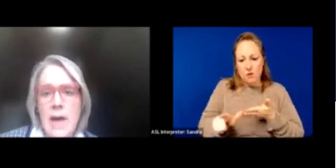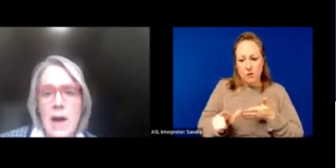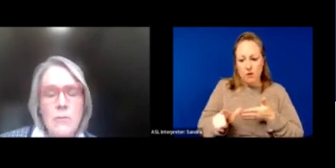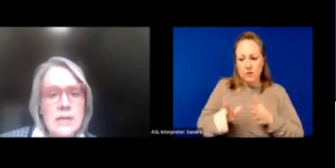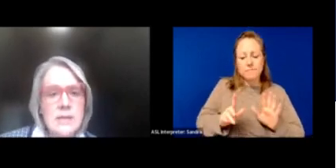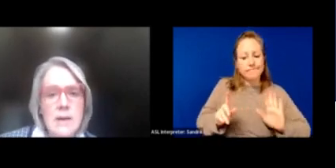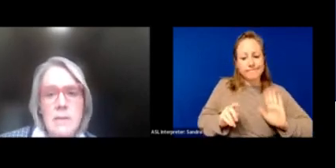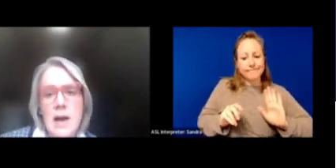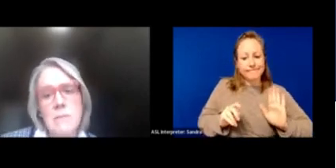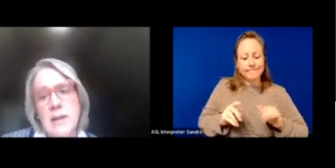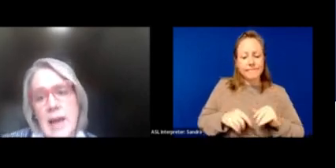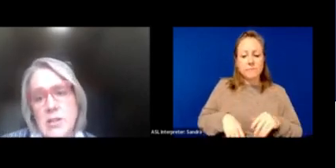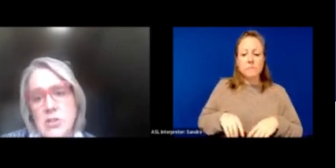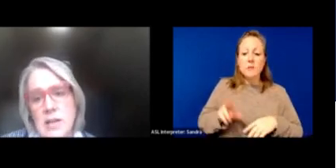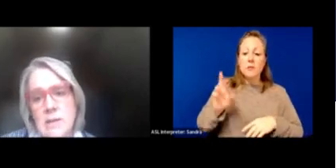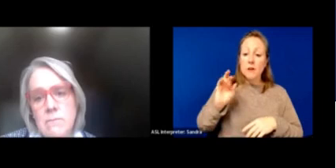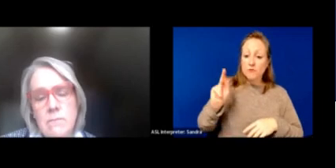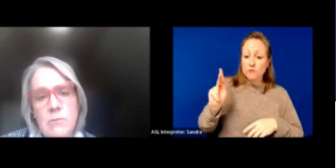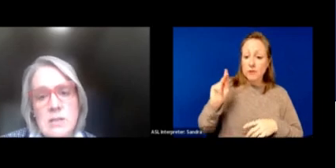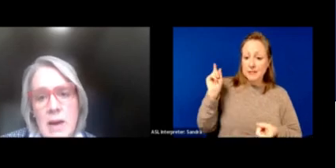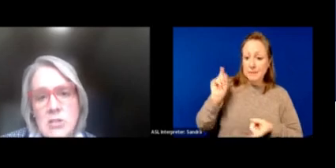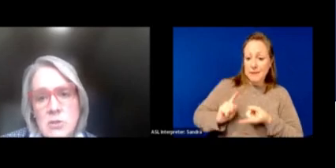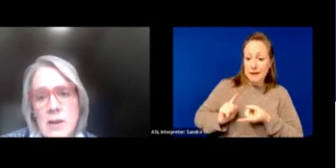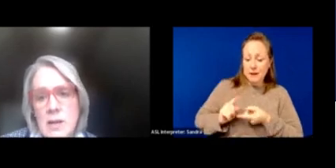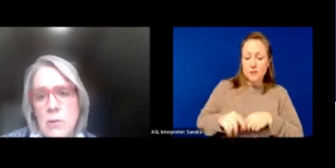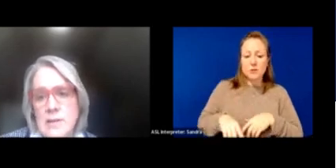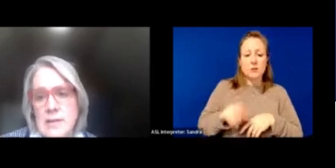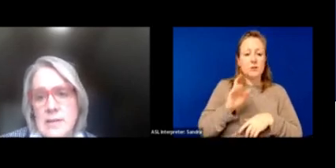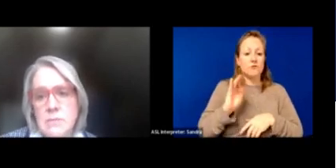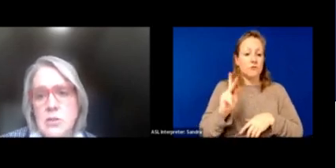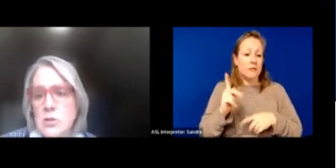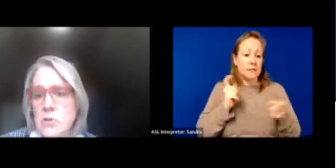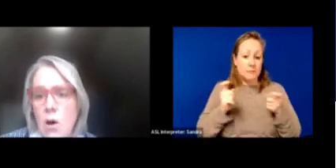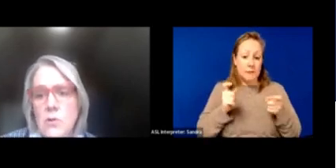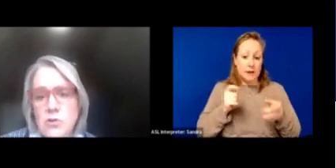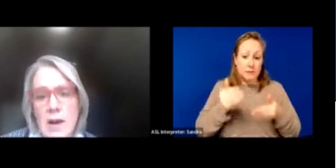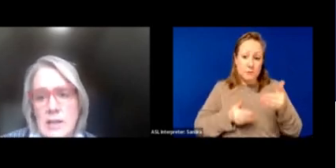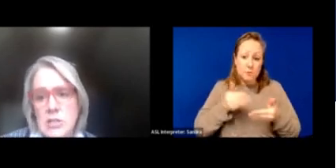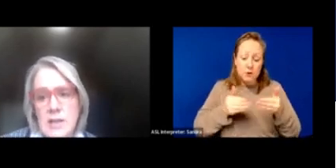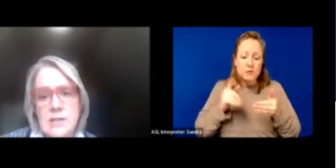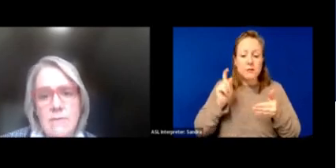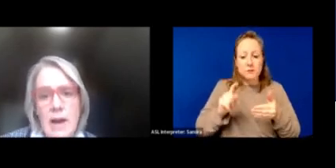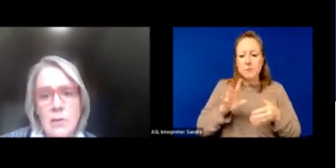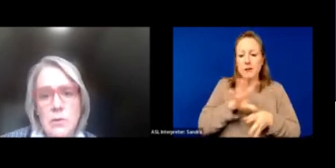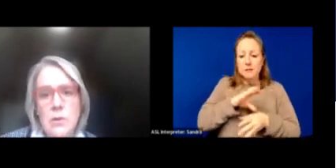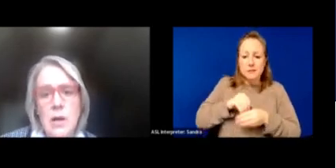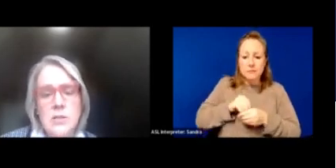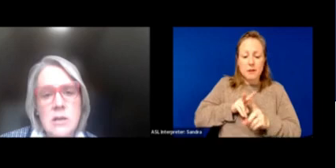And that risk mitigation risk management processes must use all strategies available to